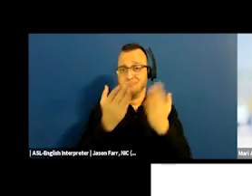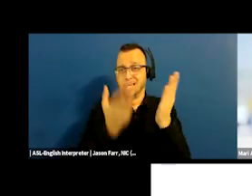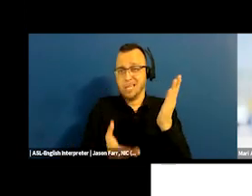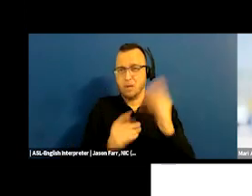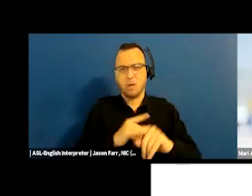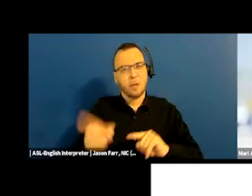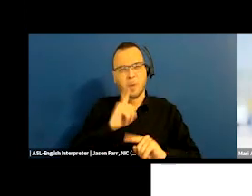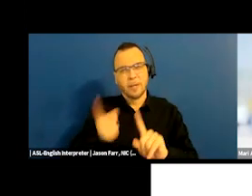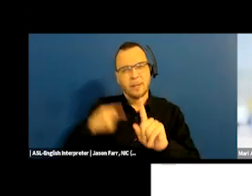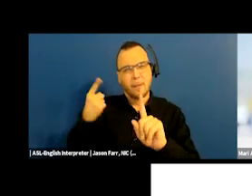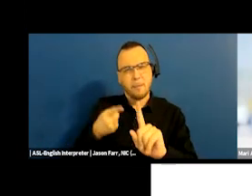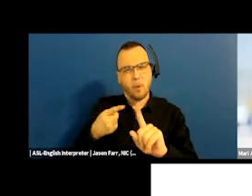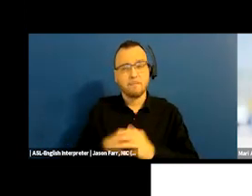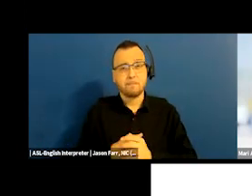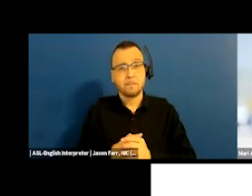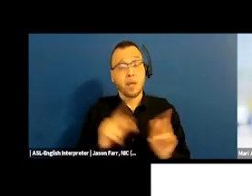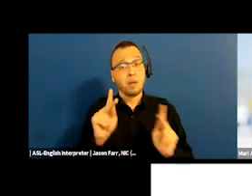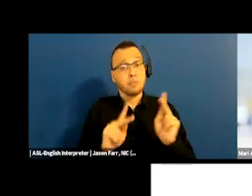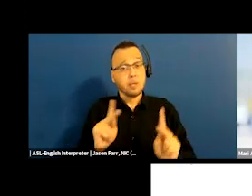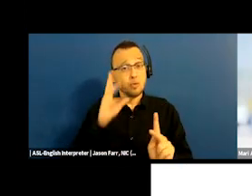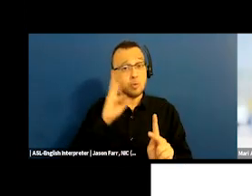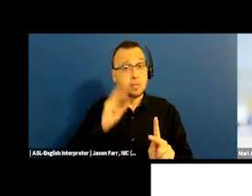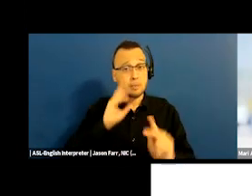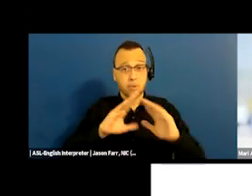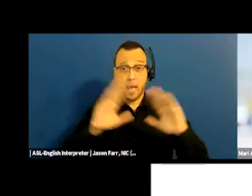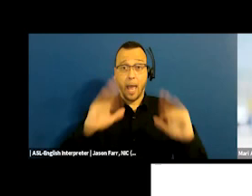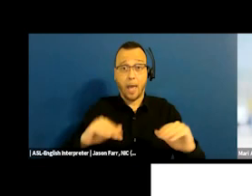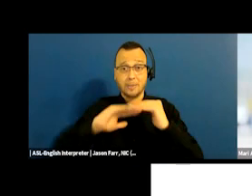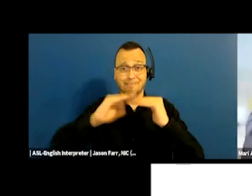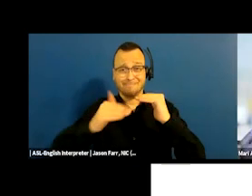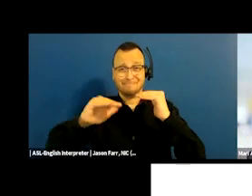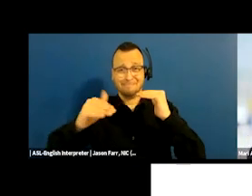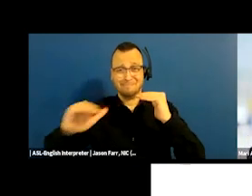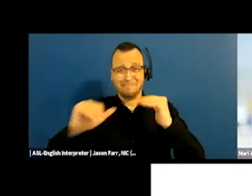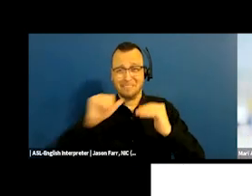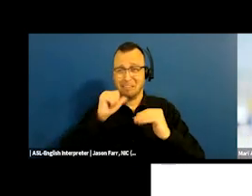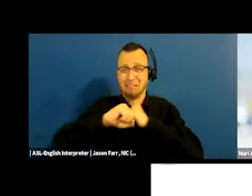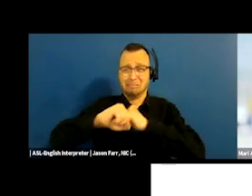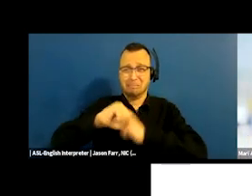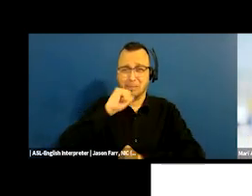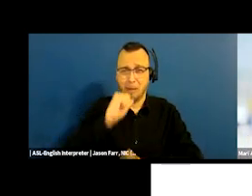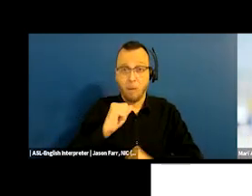that we're understanding the link between trauma and individuals who are experiencing housing insecurity.